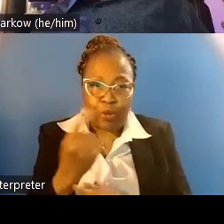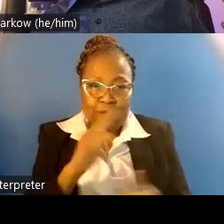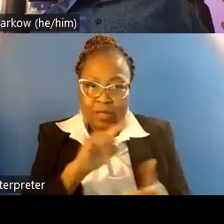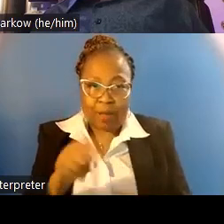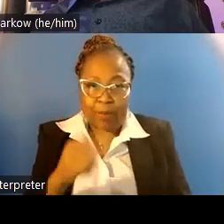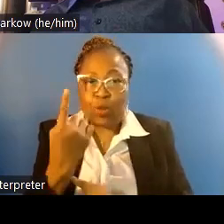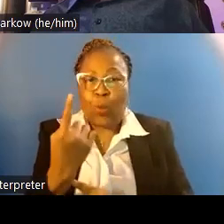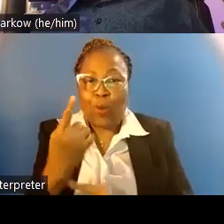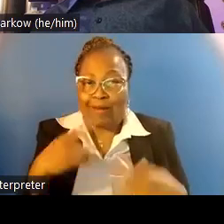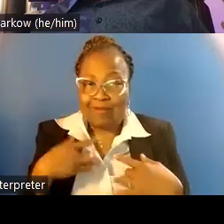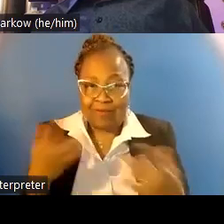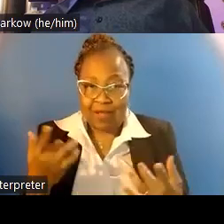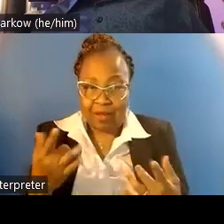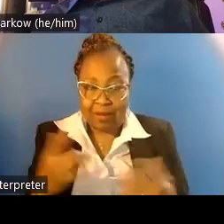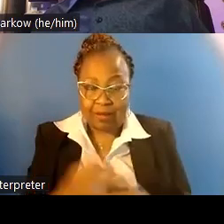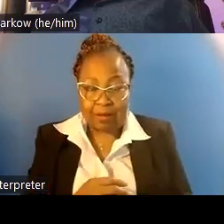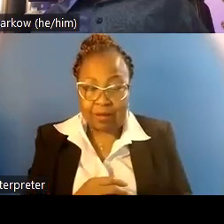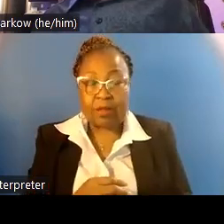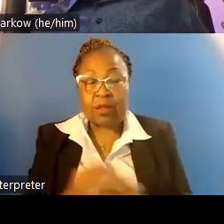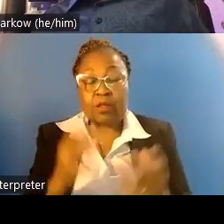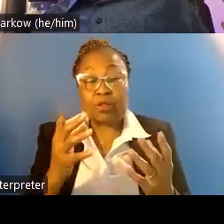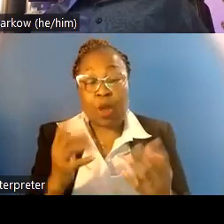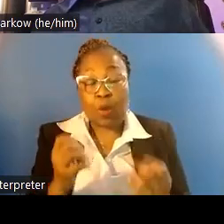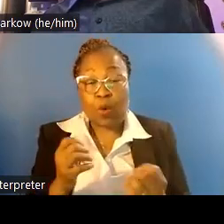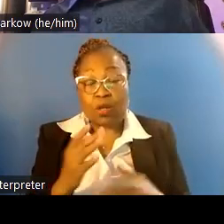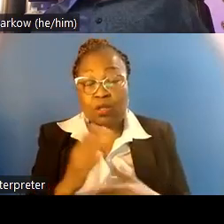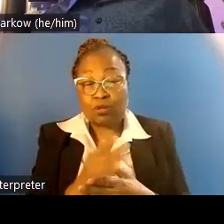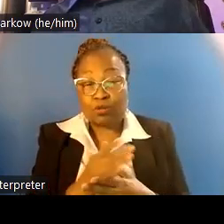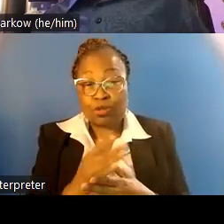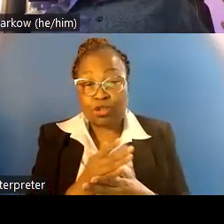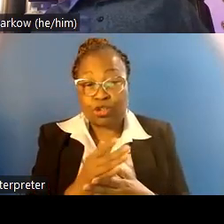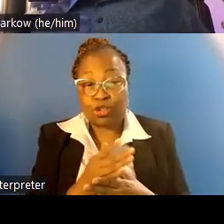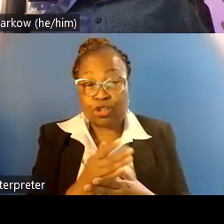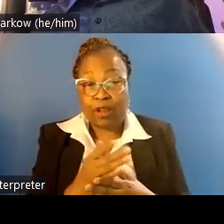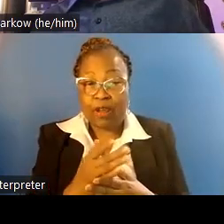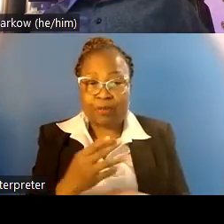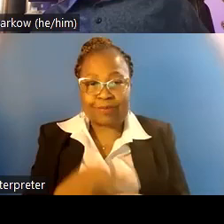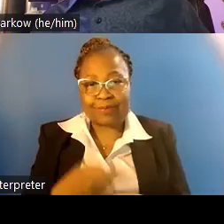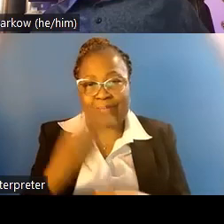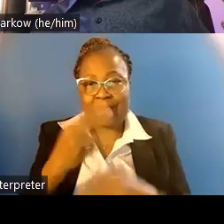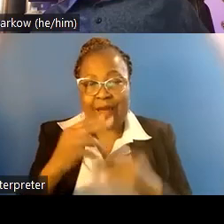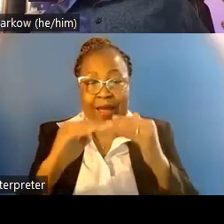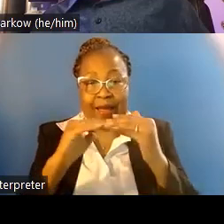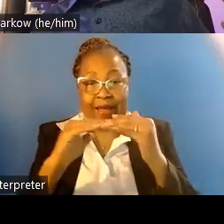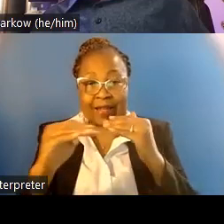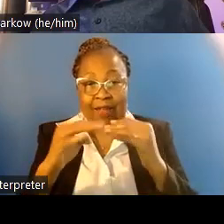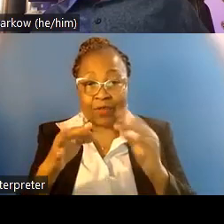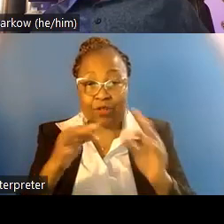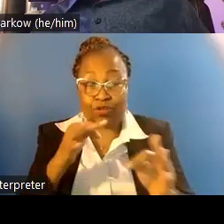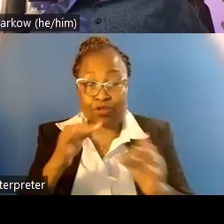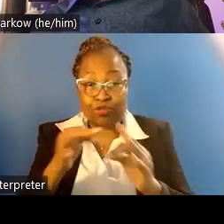So I wanted to share a little just high-level description of the Community Care Cohort.